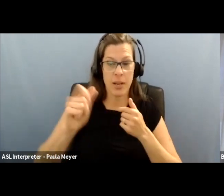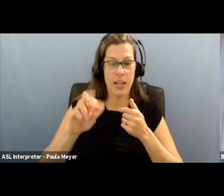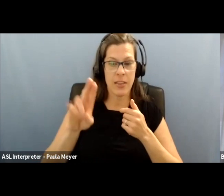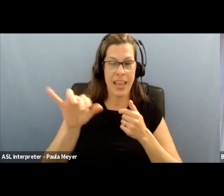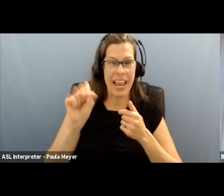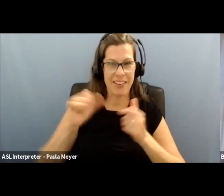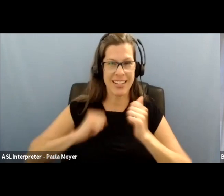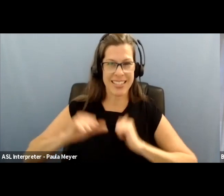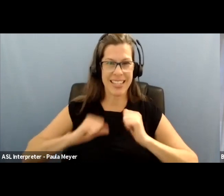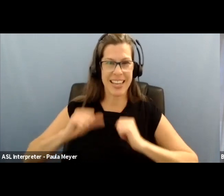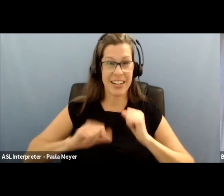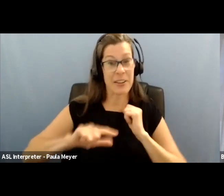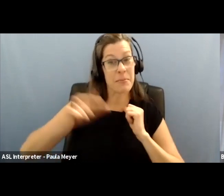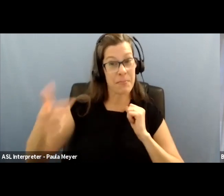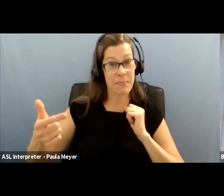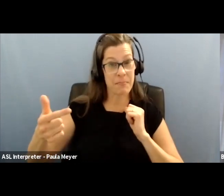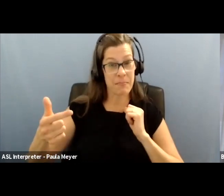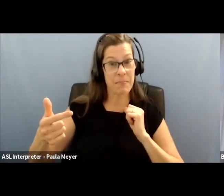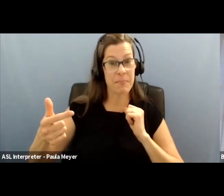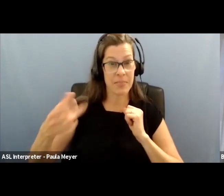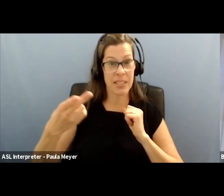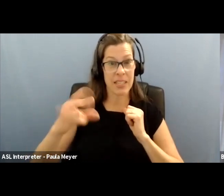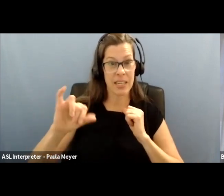So without further ado, we will let Hillary's video play.